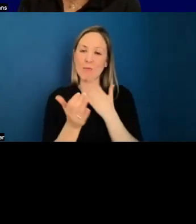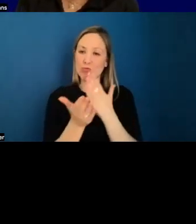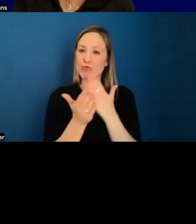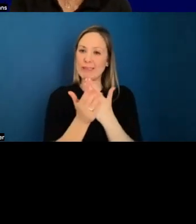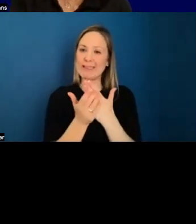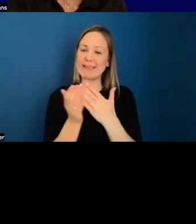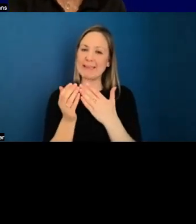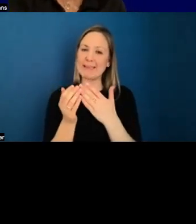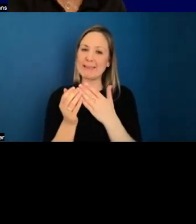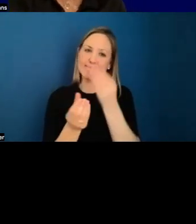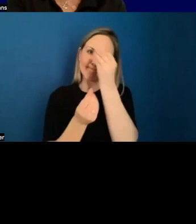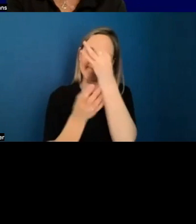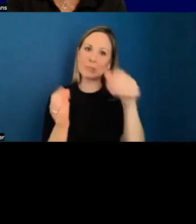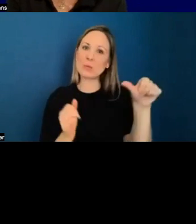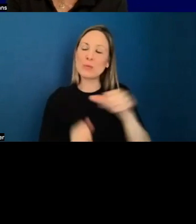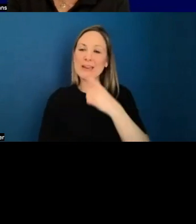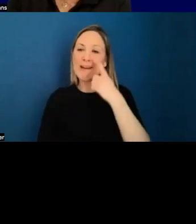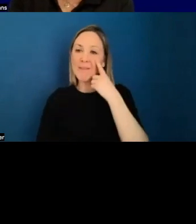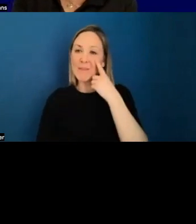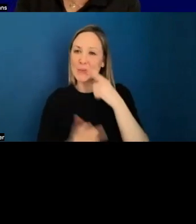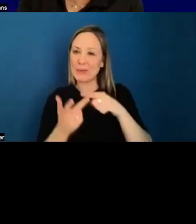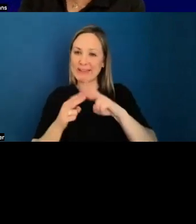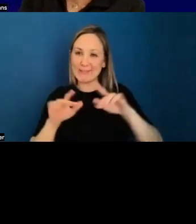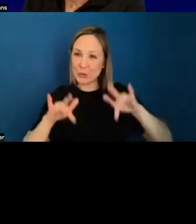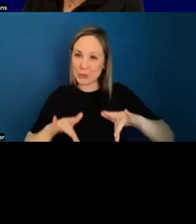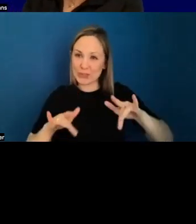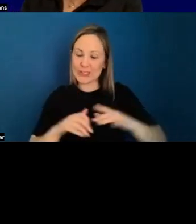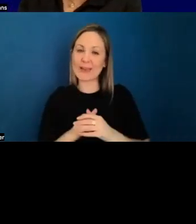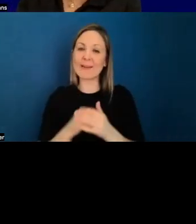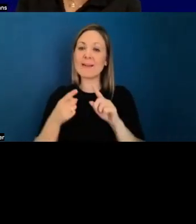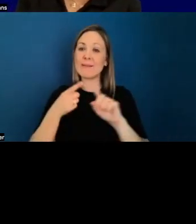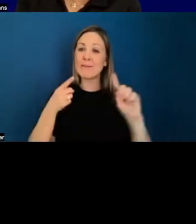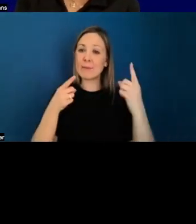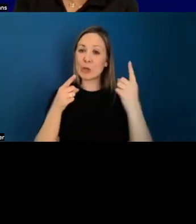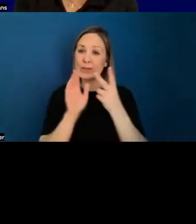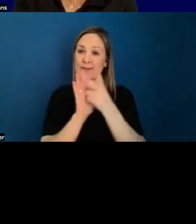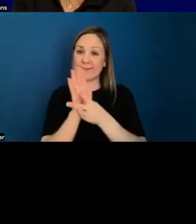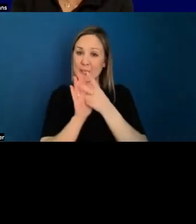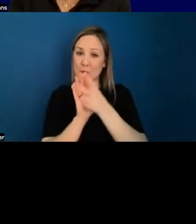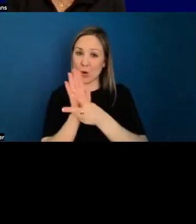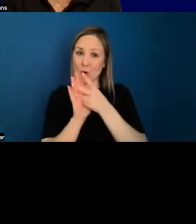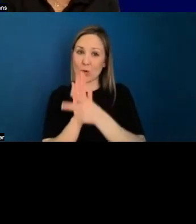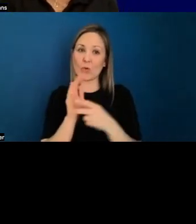a look at that if they haven't already. The first video features Kimberly Lauger,